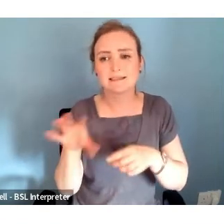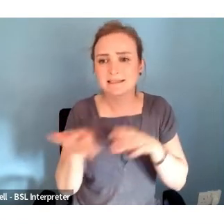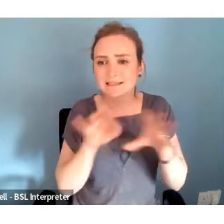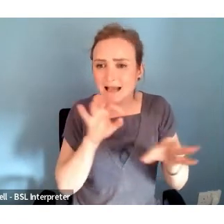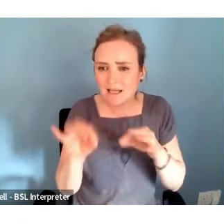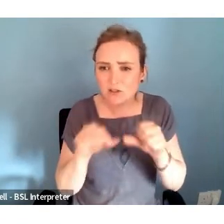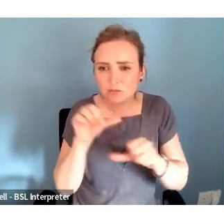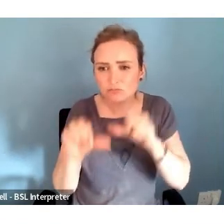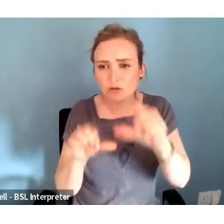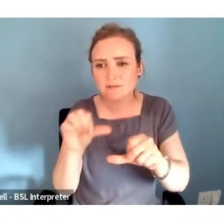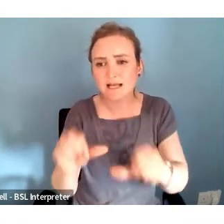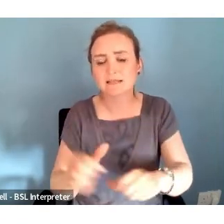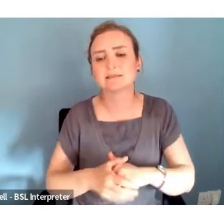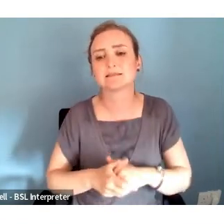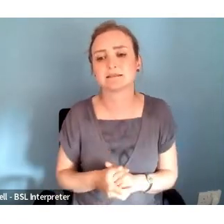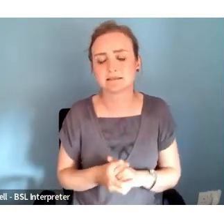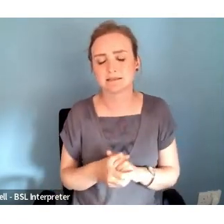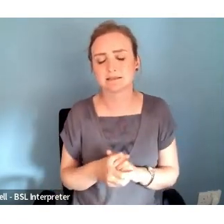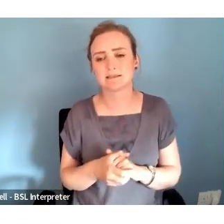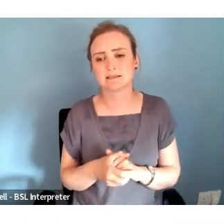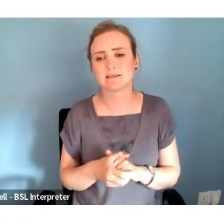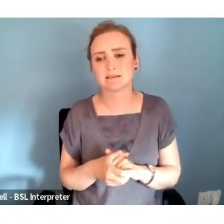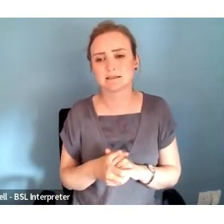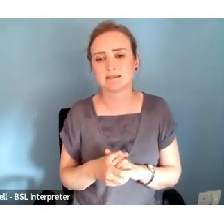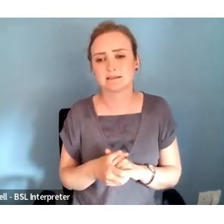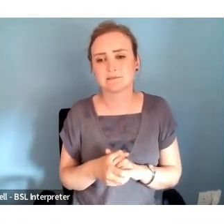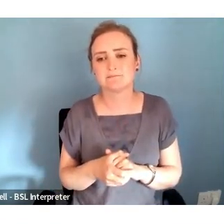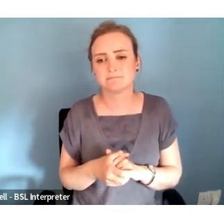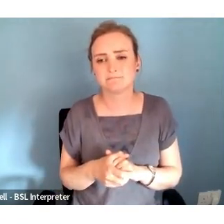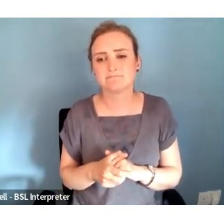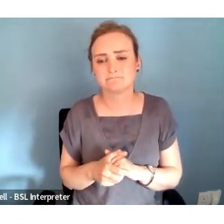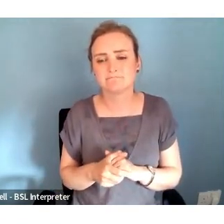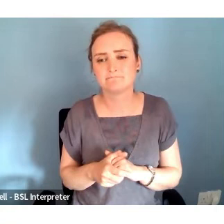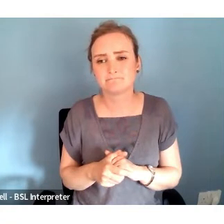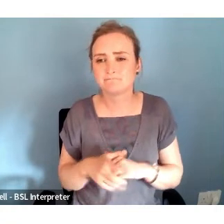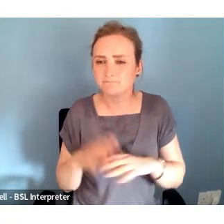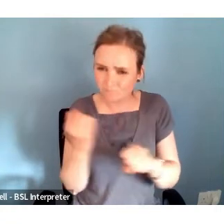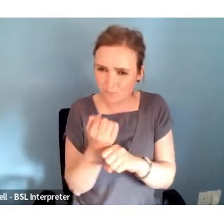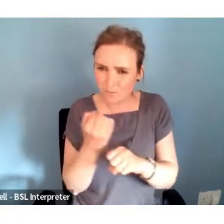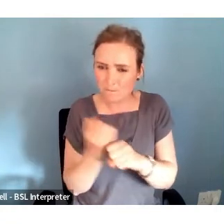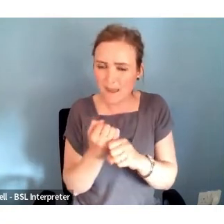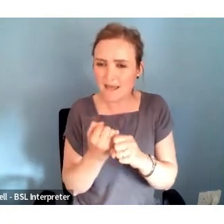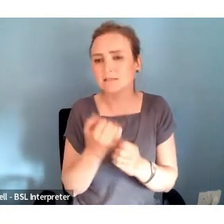has introduced as template for managers in terms of actually writing